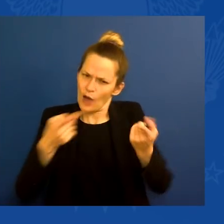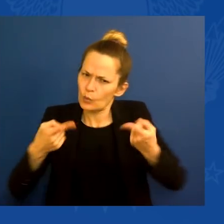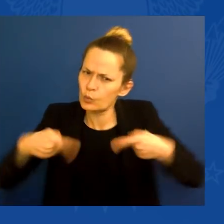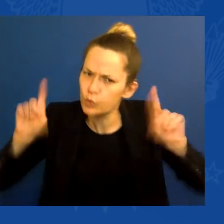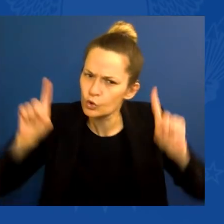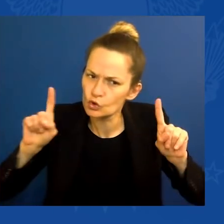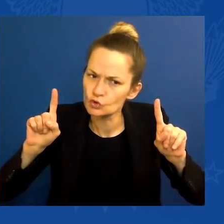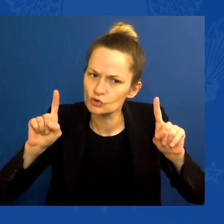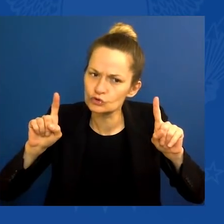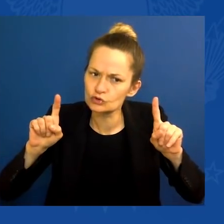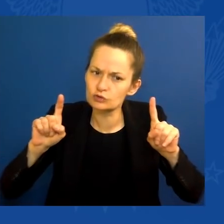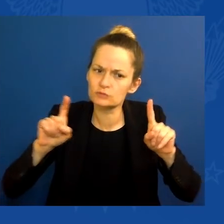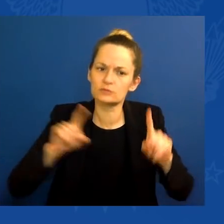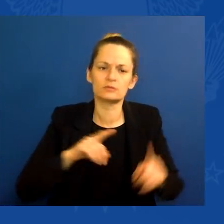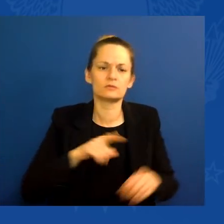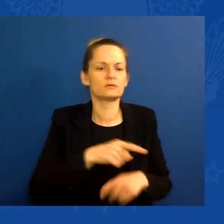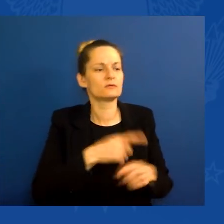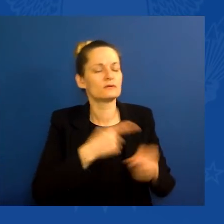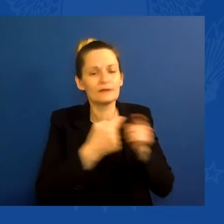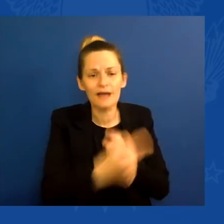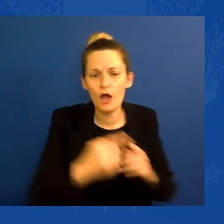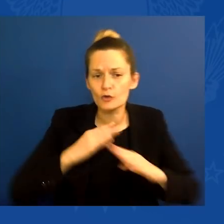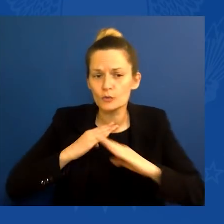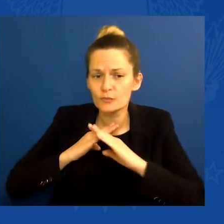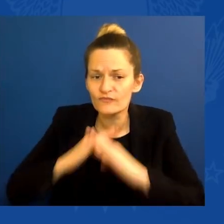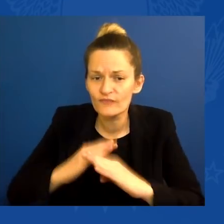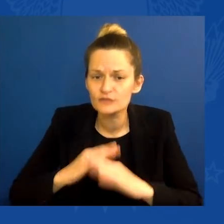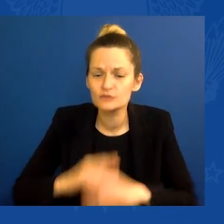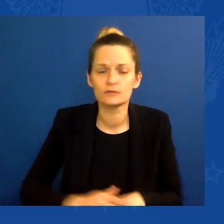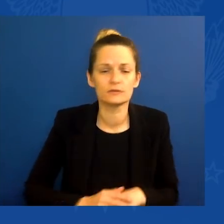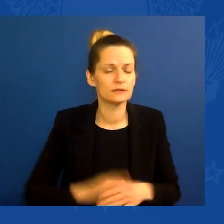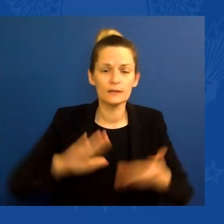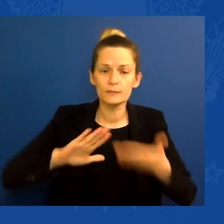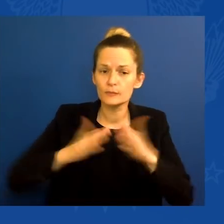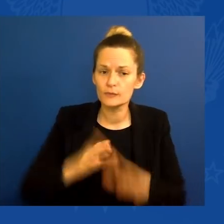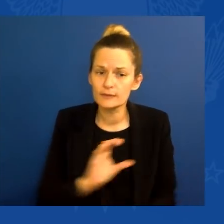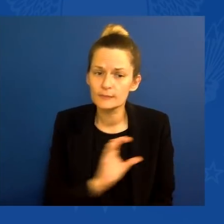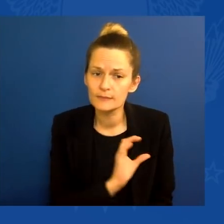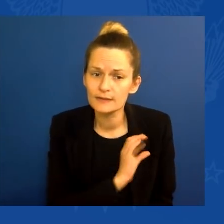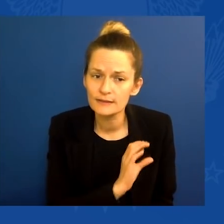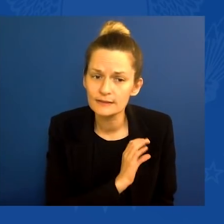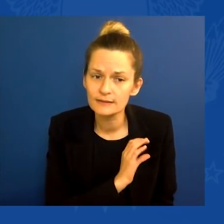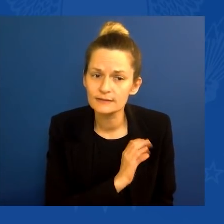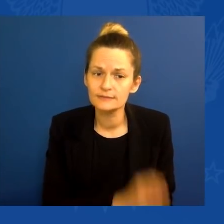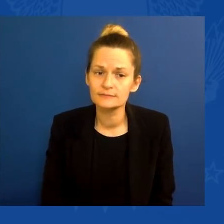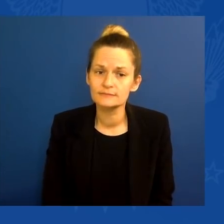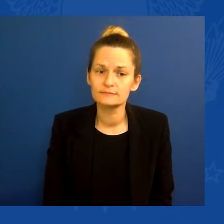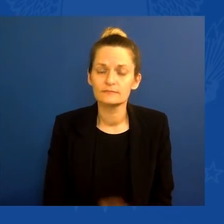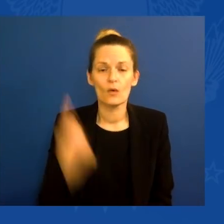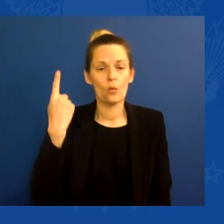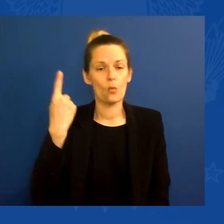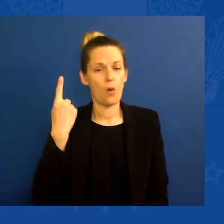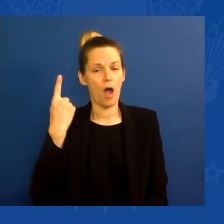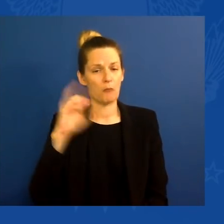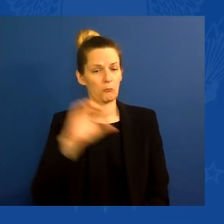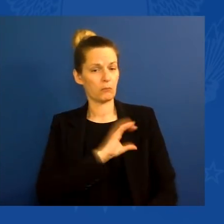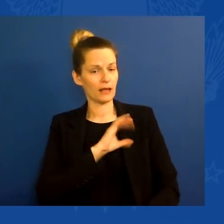Not one cop in a car, but two walking the street. Cops who walk the beat, who know the neighborhood, who can restore trust and safety.